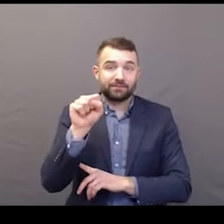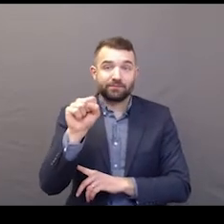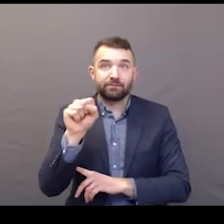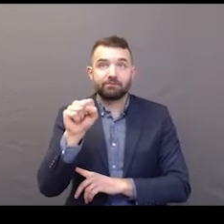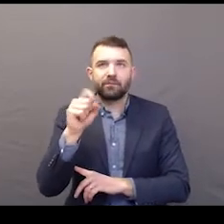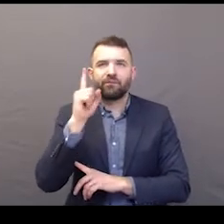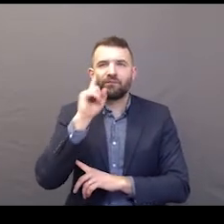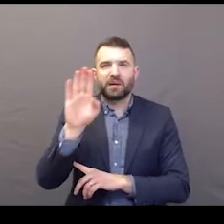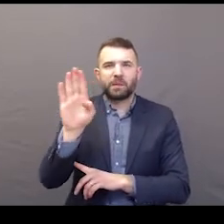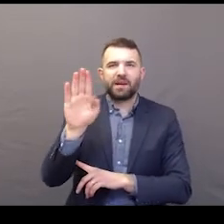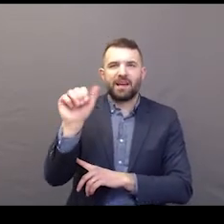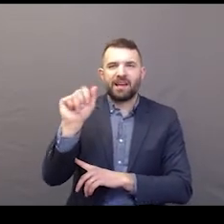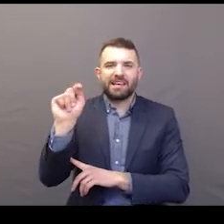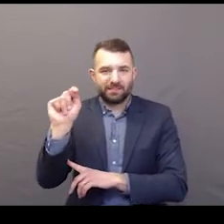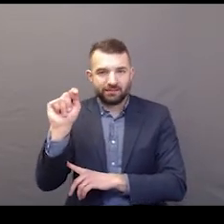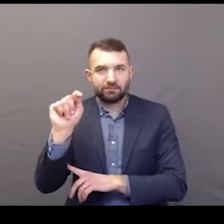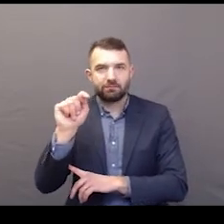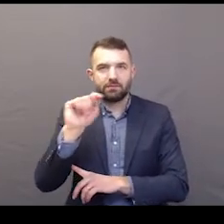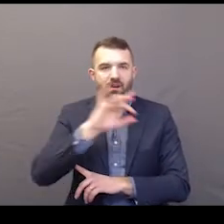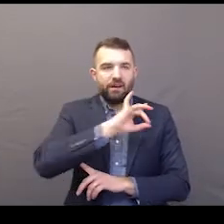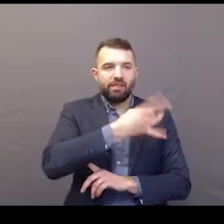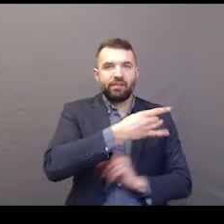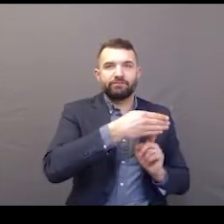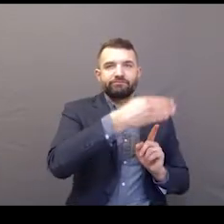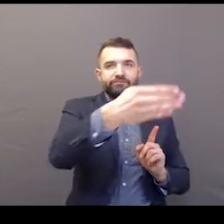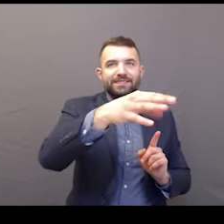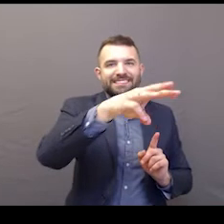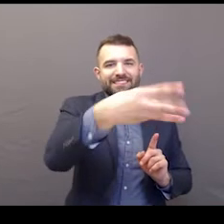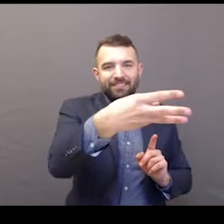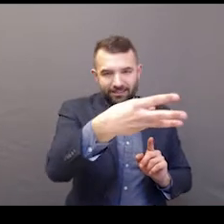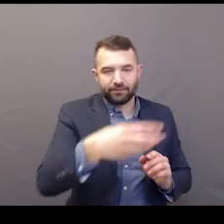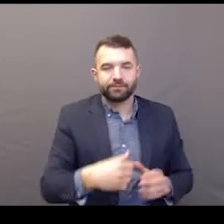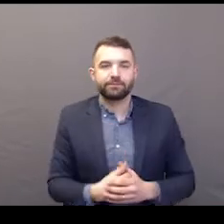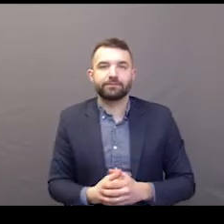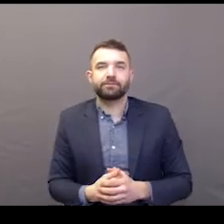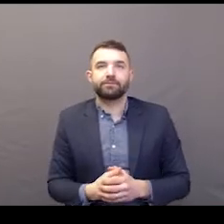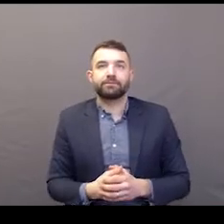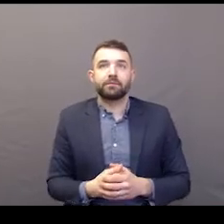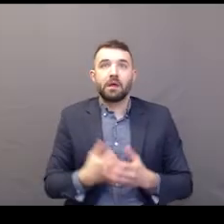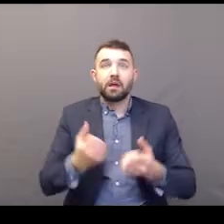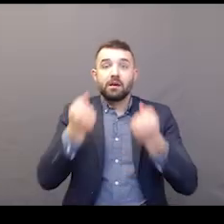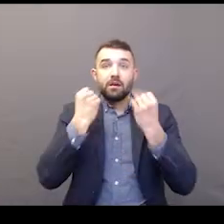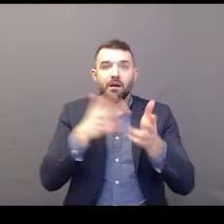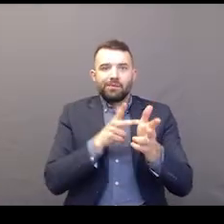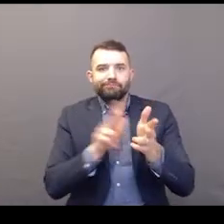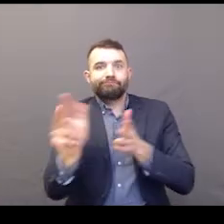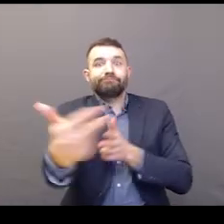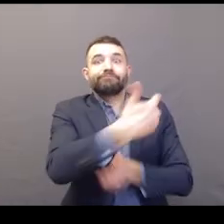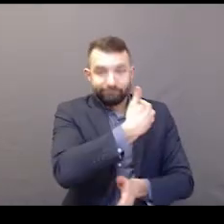from about 8th to 6th, where it will tie into a City of Shoreline roundabout project at 145th and 5th.